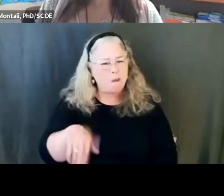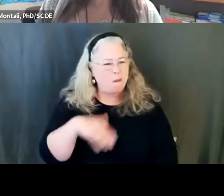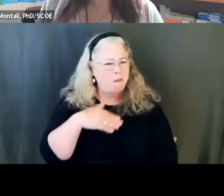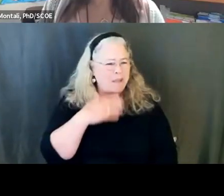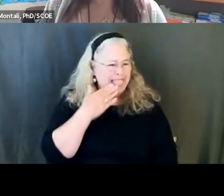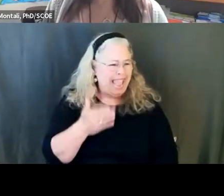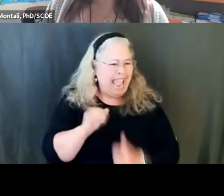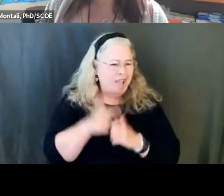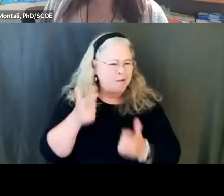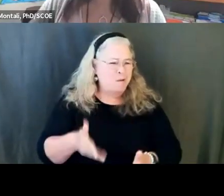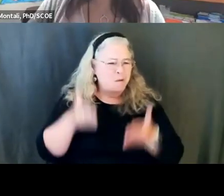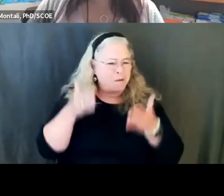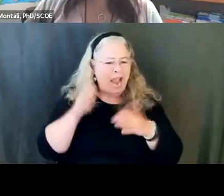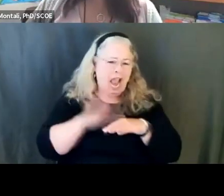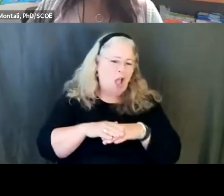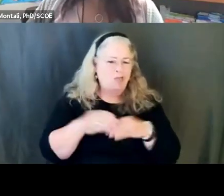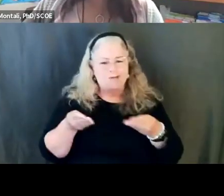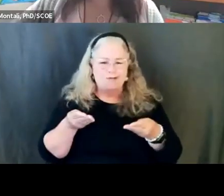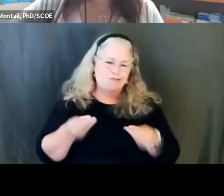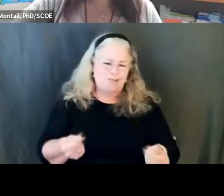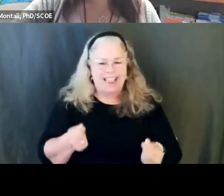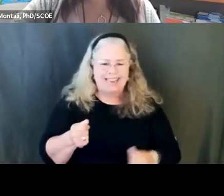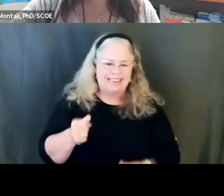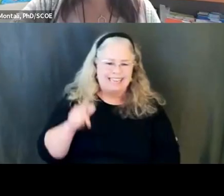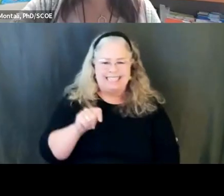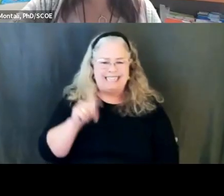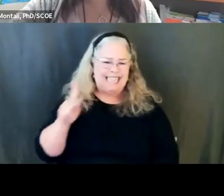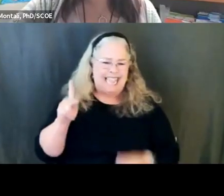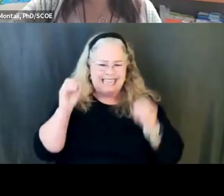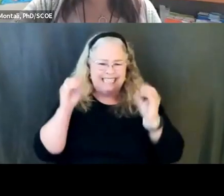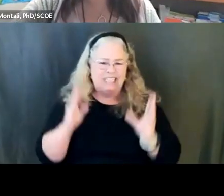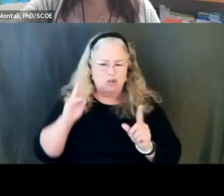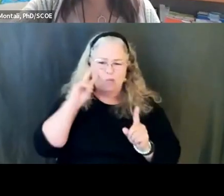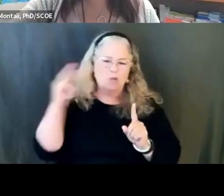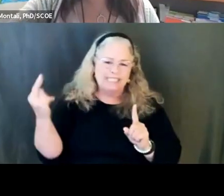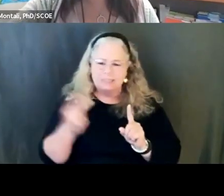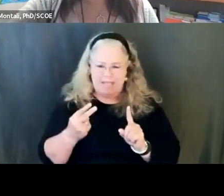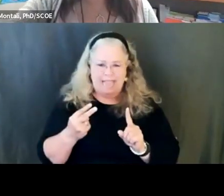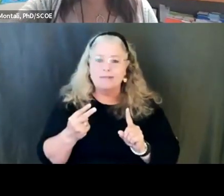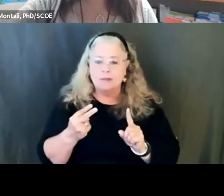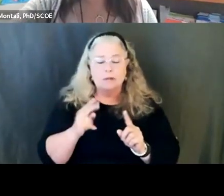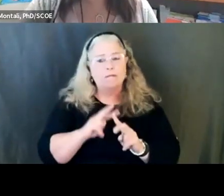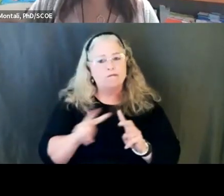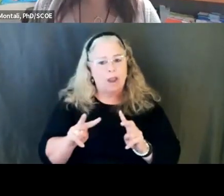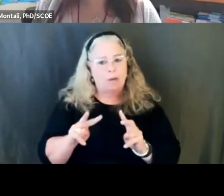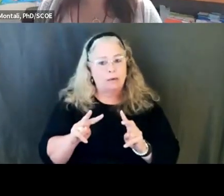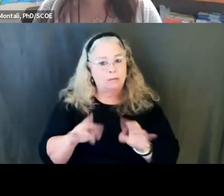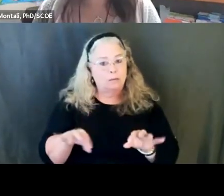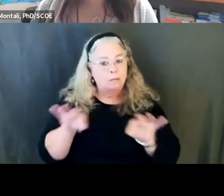you bring that kind of on the ground TK teacher you know perspectives is very valuable. I think